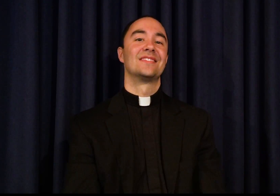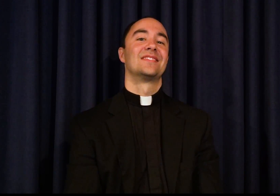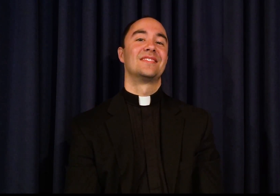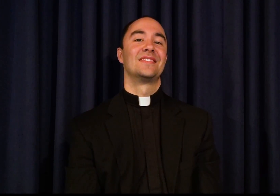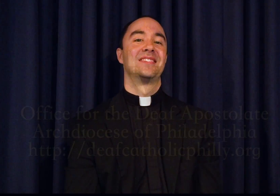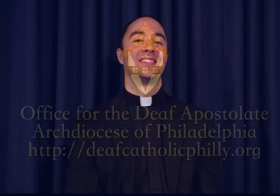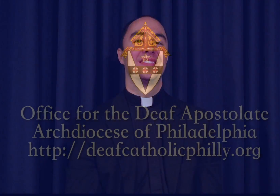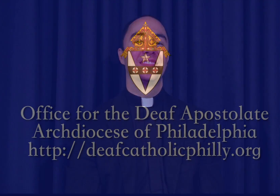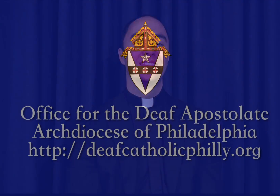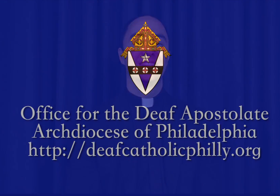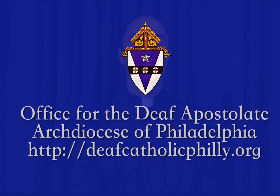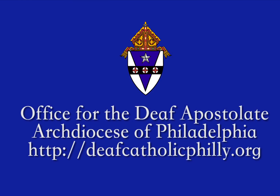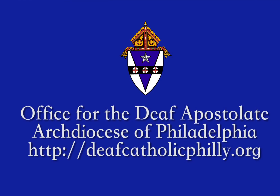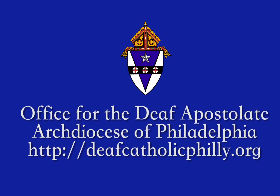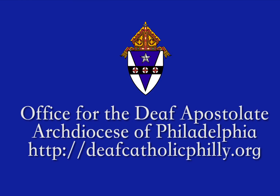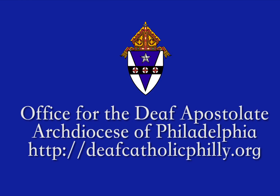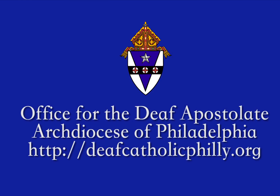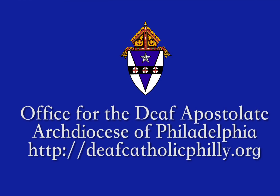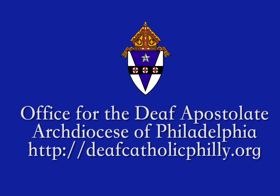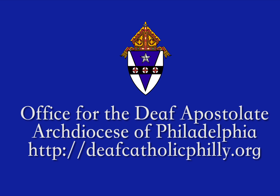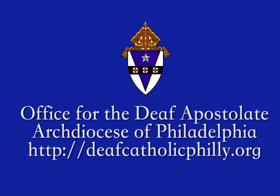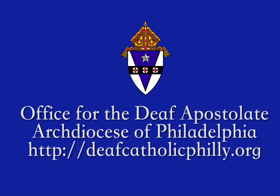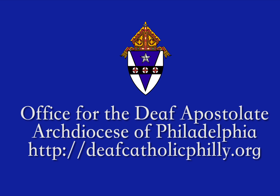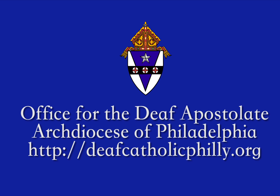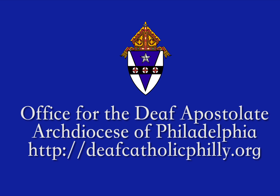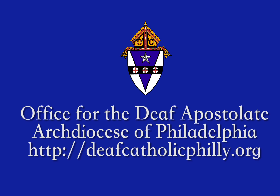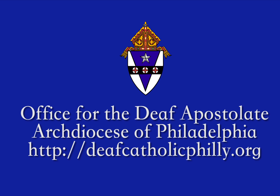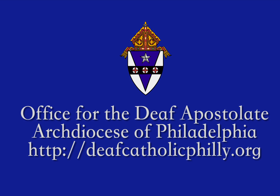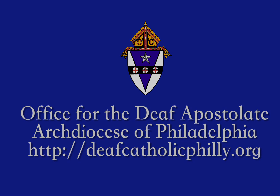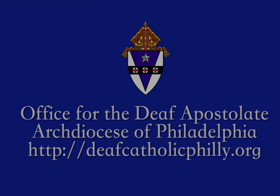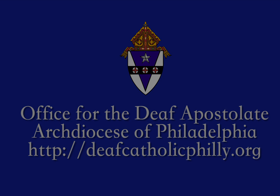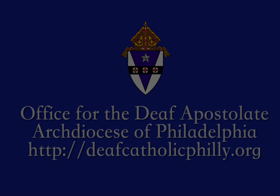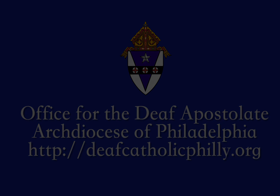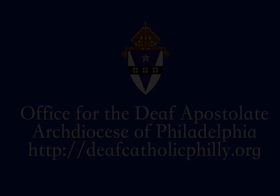Goodbye